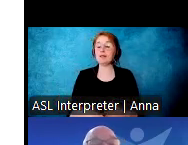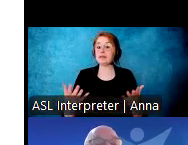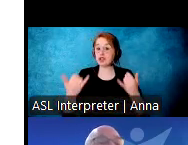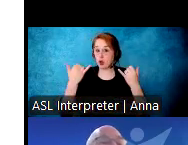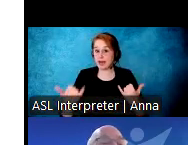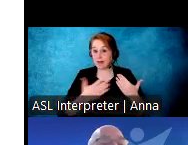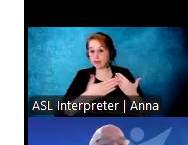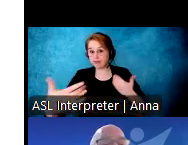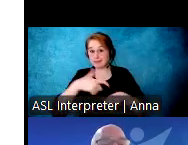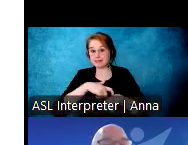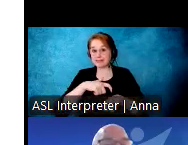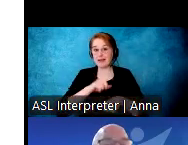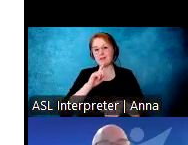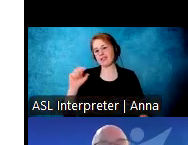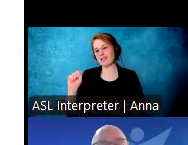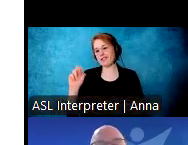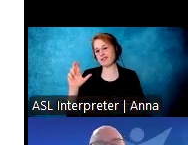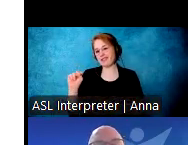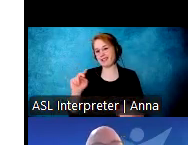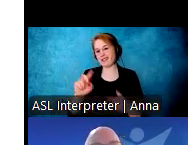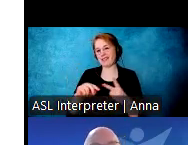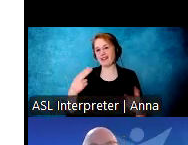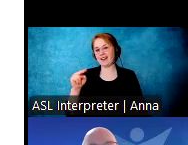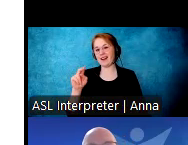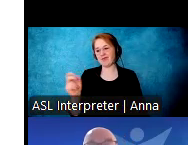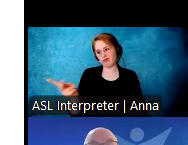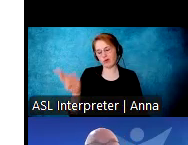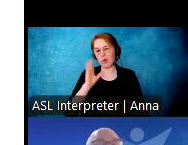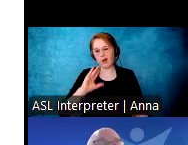and you're going to hear mostly from Susan and Hans and they are the, you know, really have brought